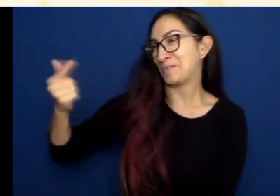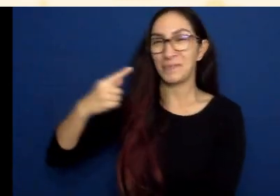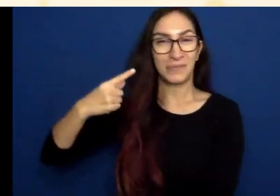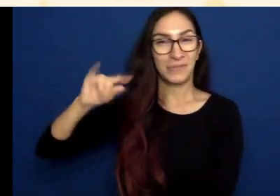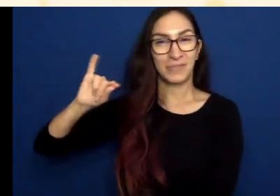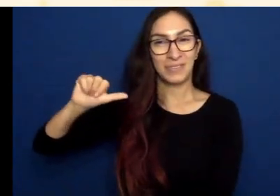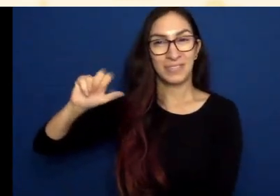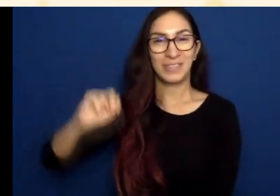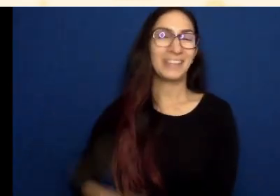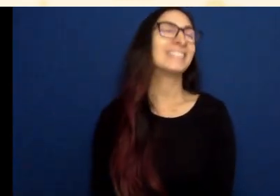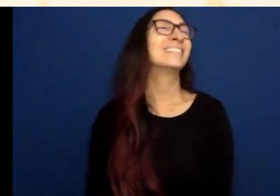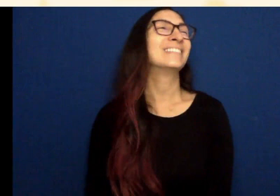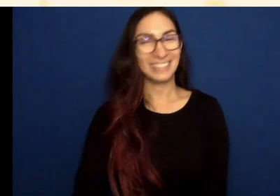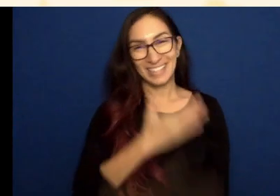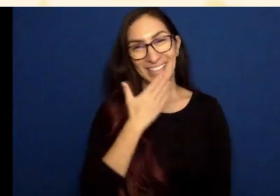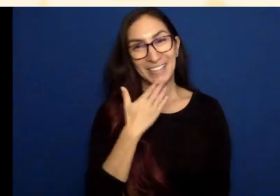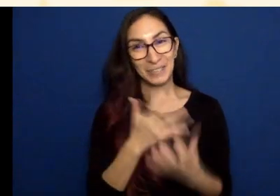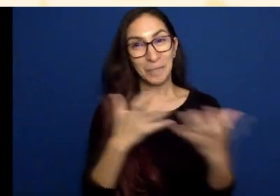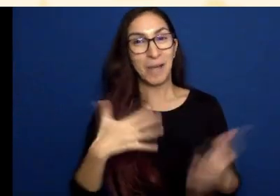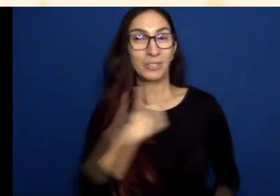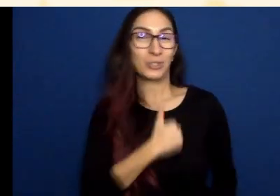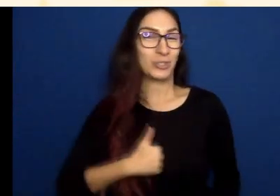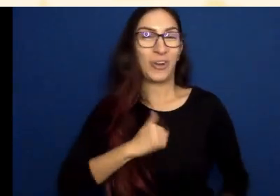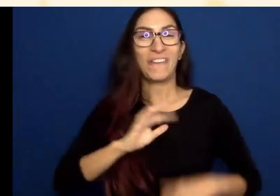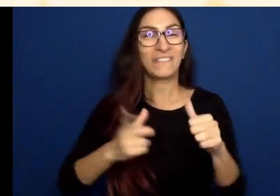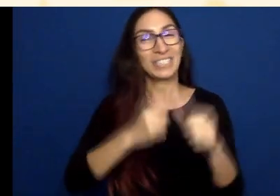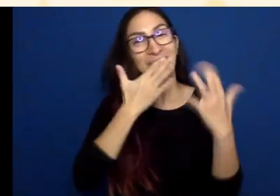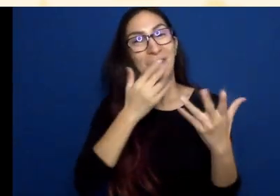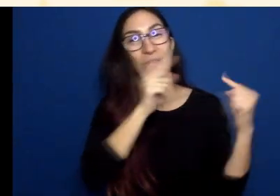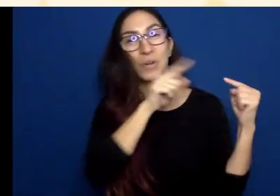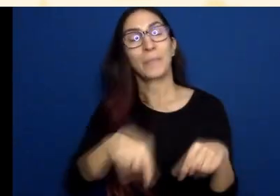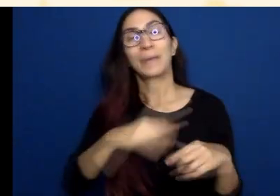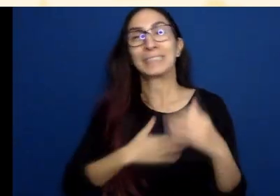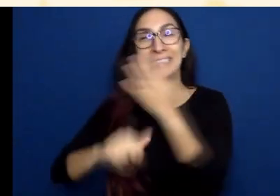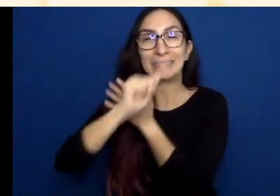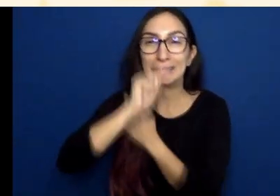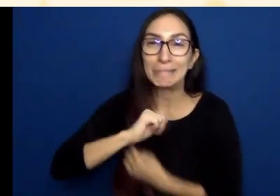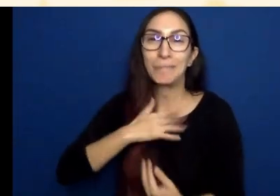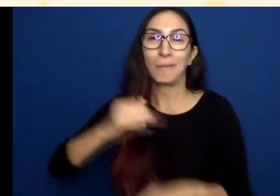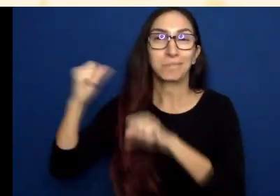Please feel free to add your questions in the Zoom Q&A session and we will answer them at the end of this session.